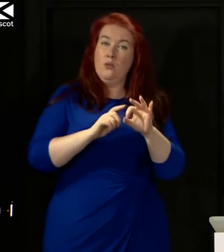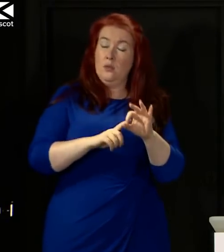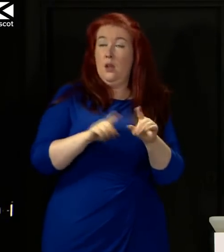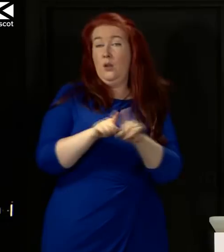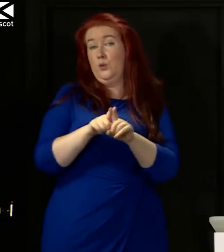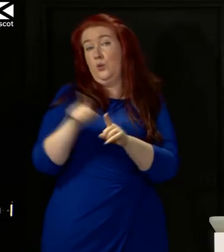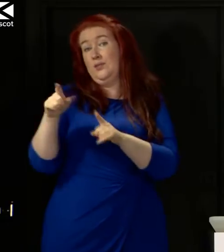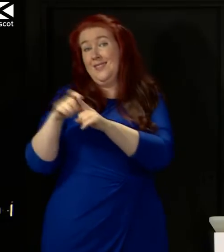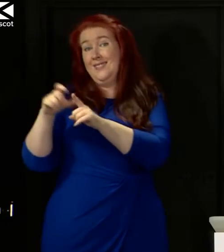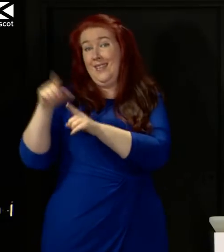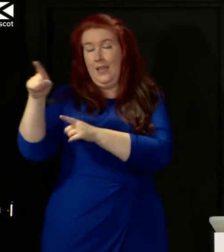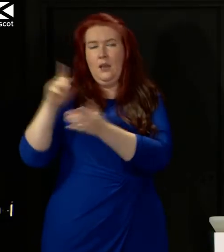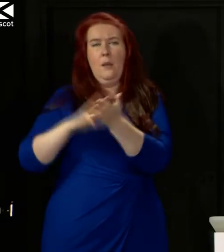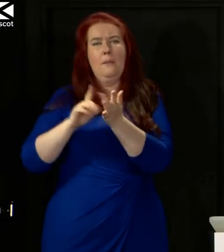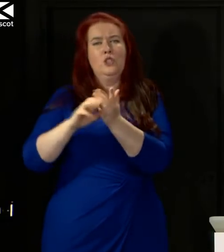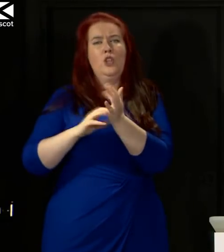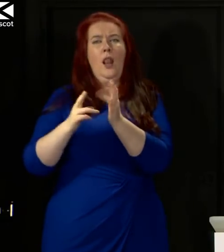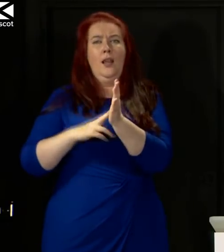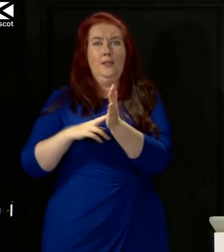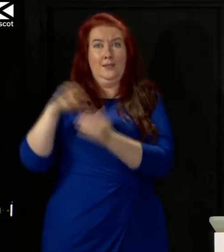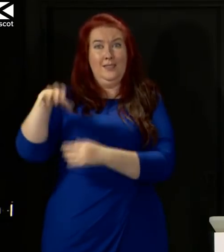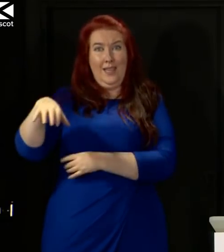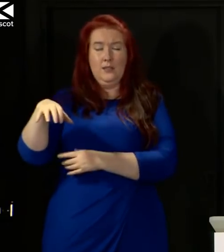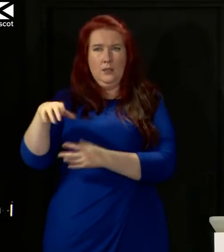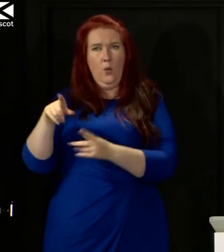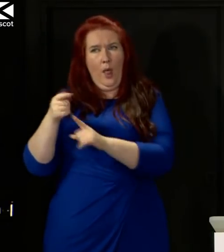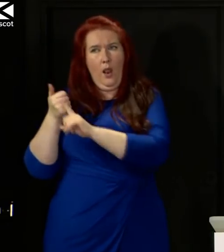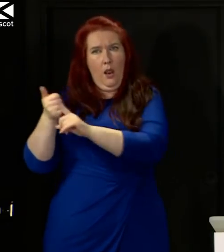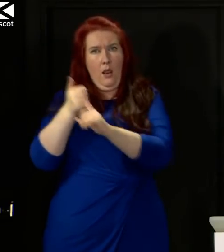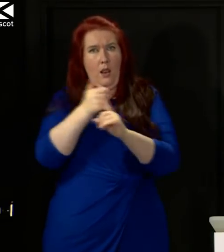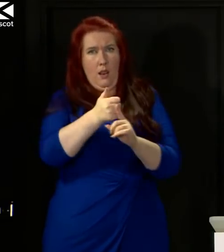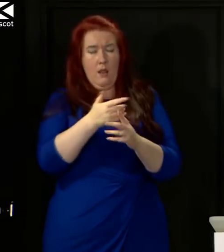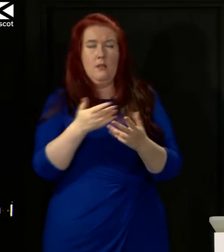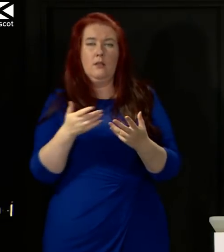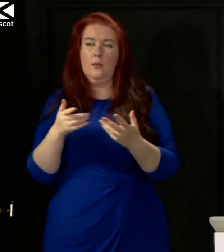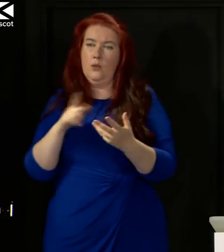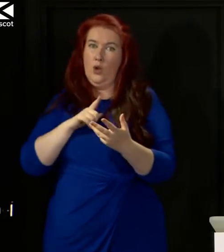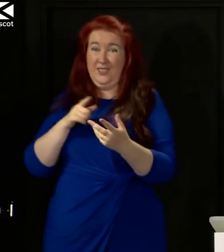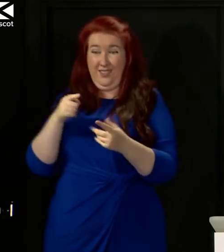It will support, and is designed to support, projects that can provide an immediate boost